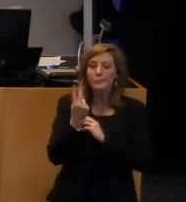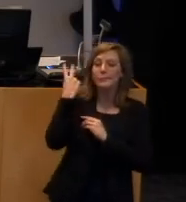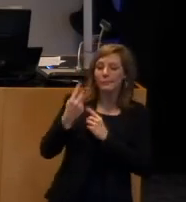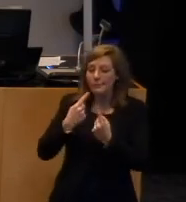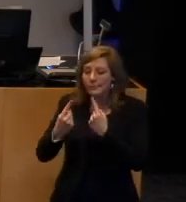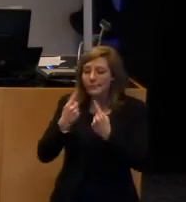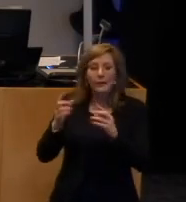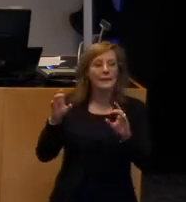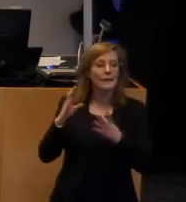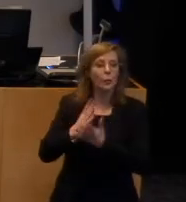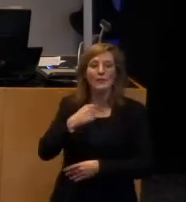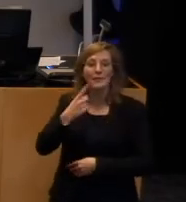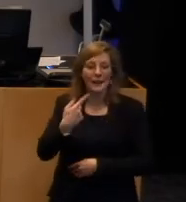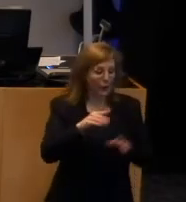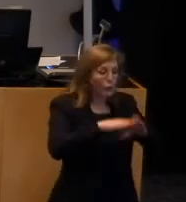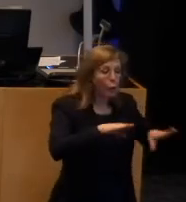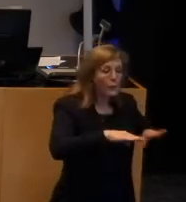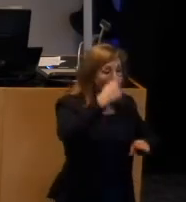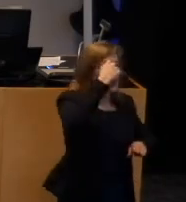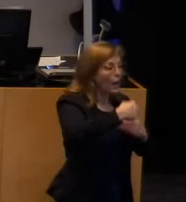So this is how the analysis looked in ELAN.